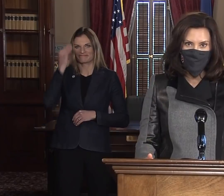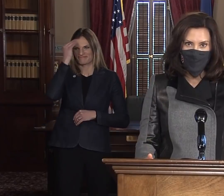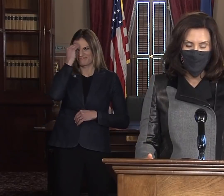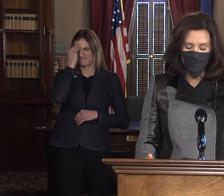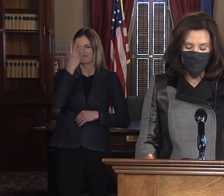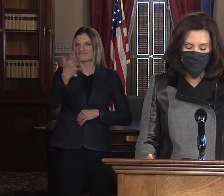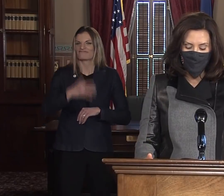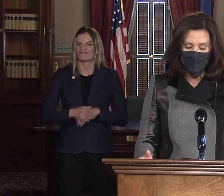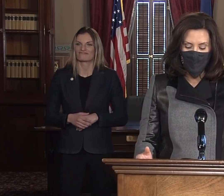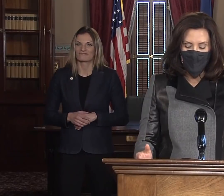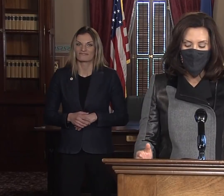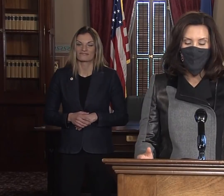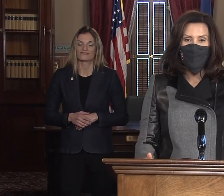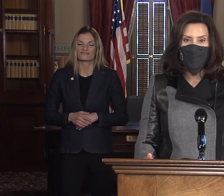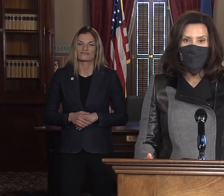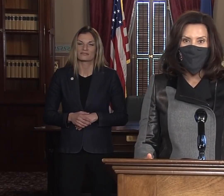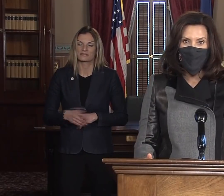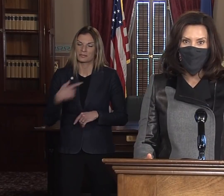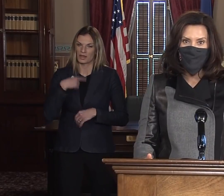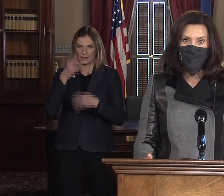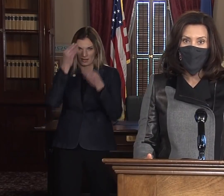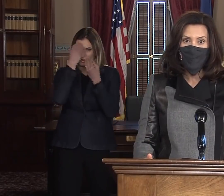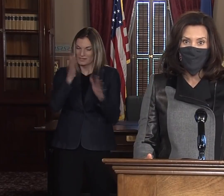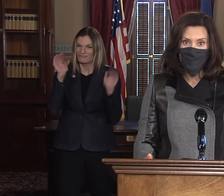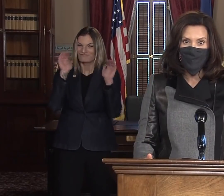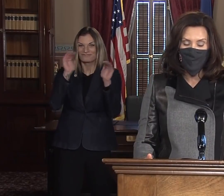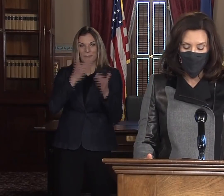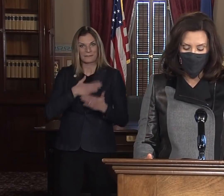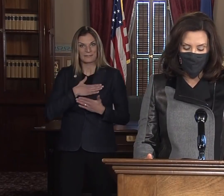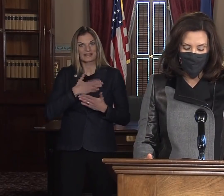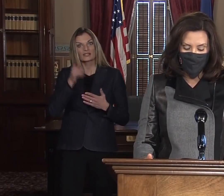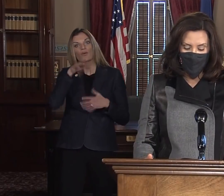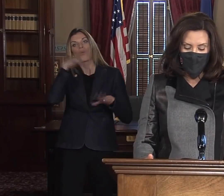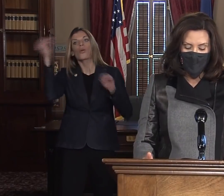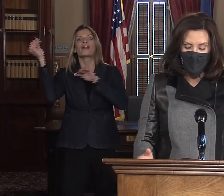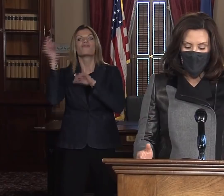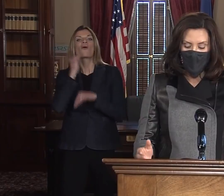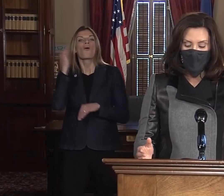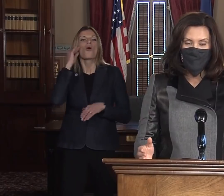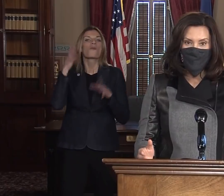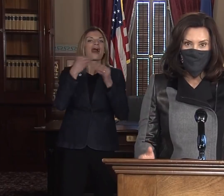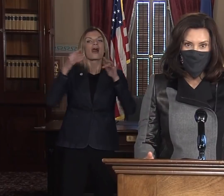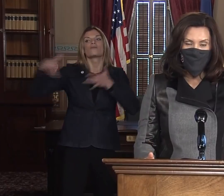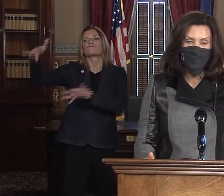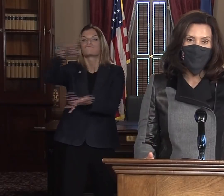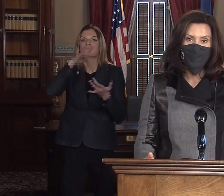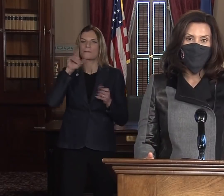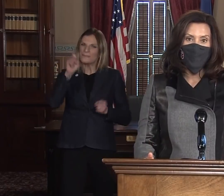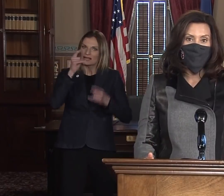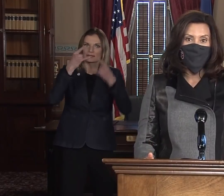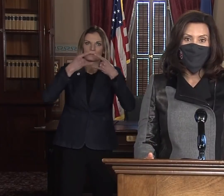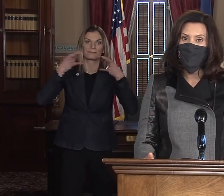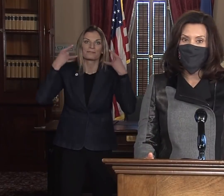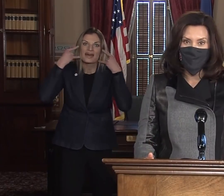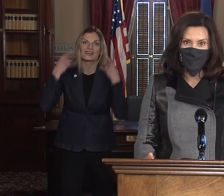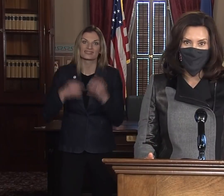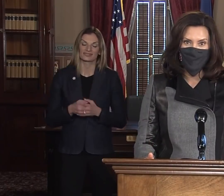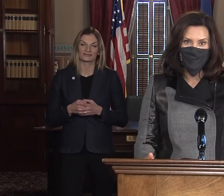EVERYONE CAN WATCH FROM HOME. I WANT TO URGE ALL MICHIGANERS TO WEAR YOUR MASKS WHEN YOU